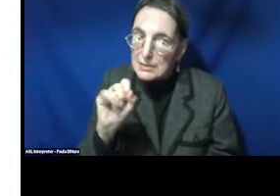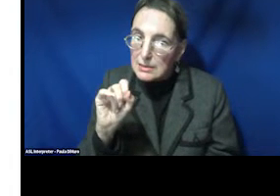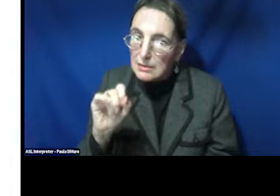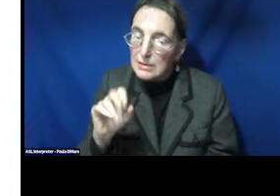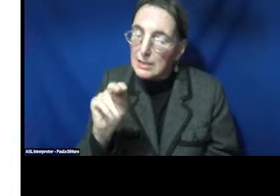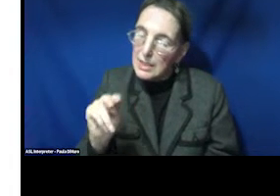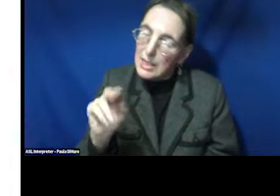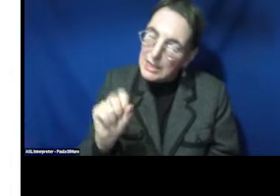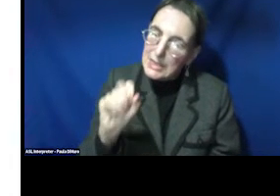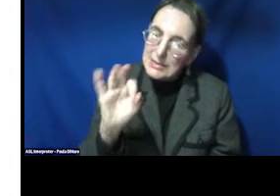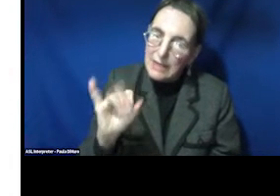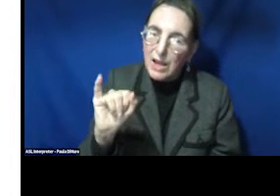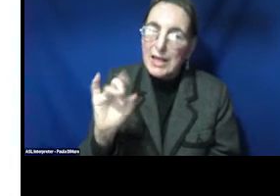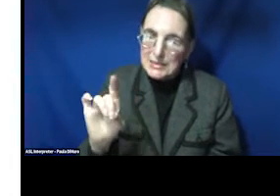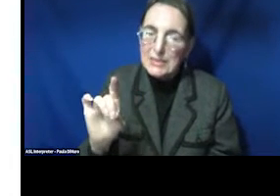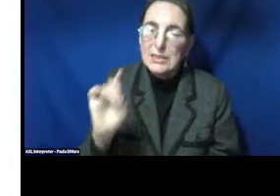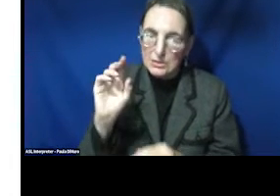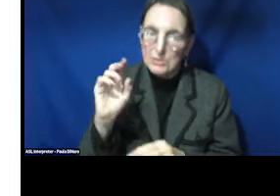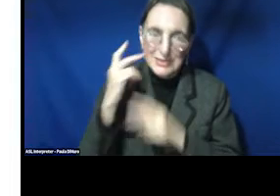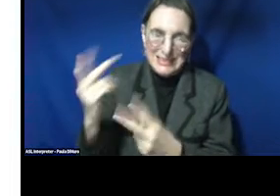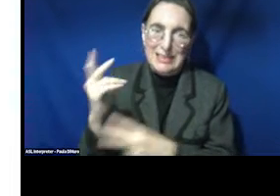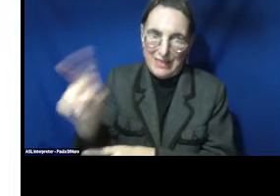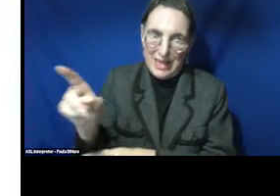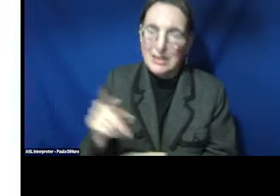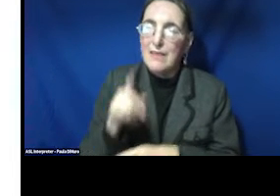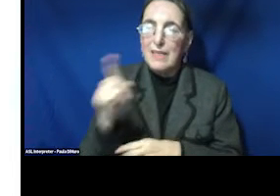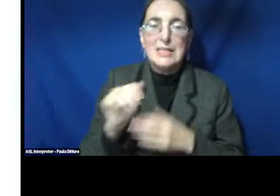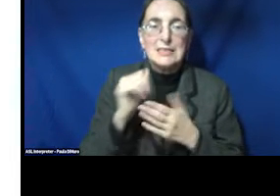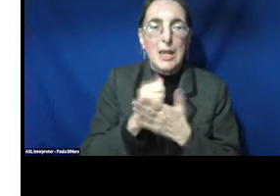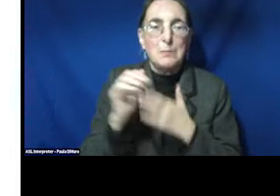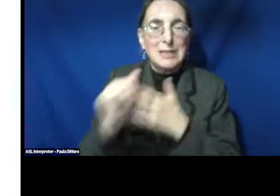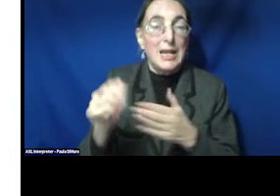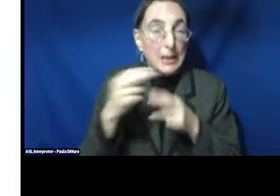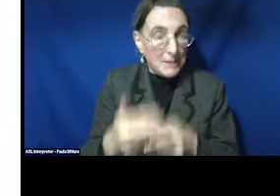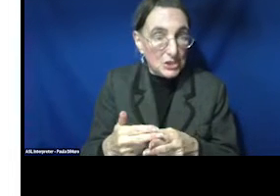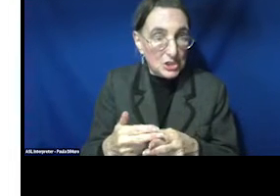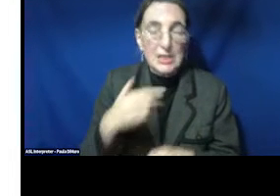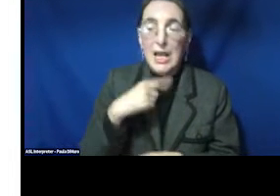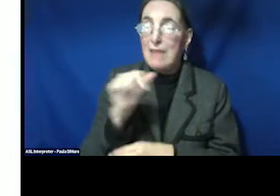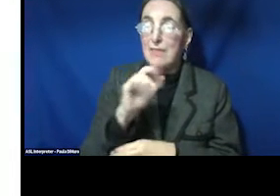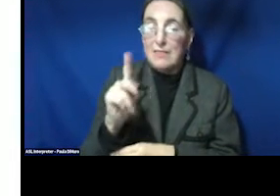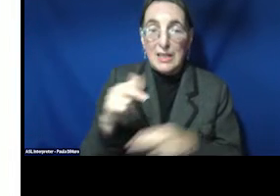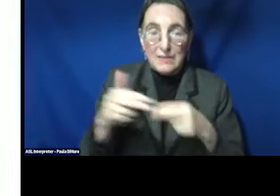This is the Help Guide that I was mentioning. I was I do have the link here on the slide. Go ahead and bookmark that.